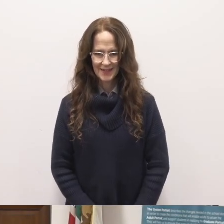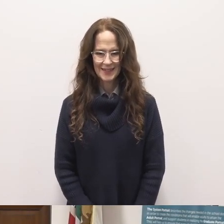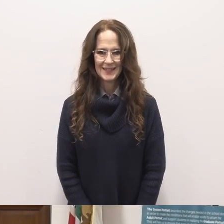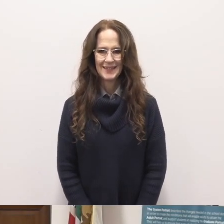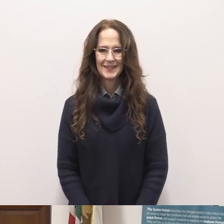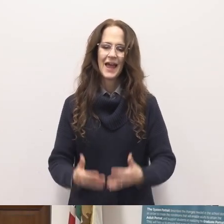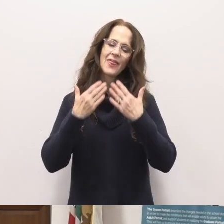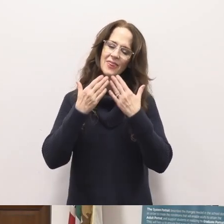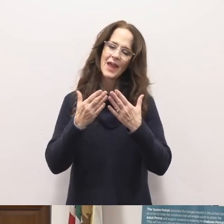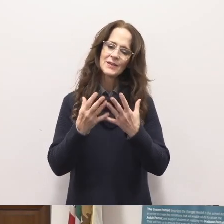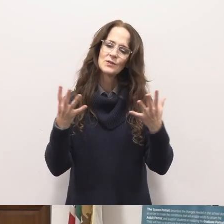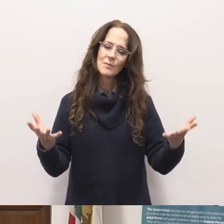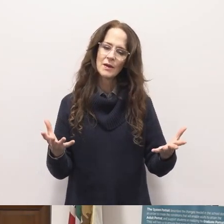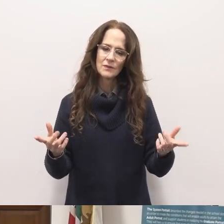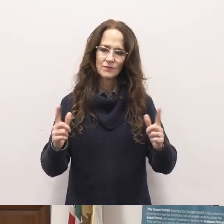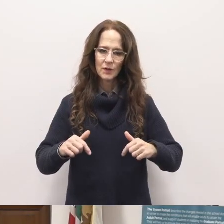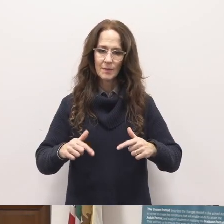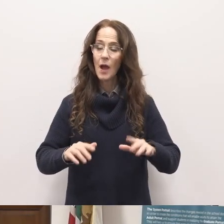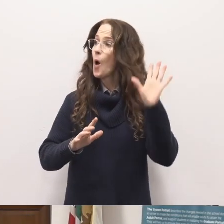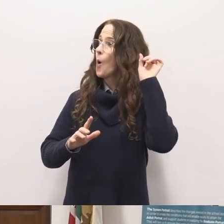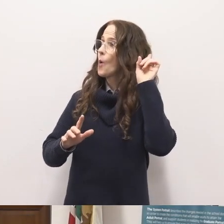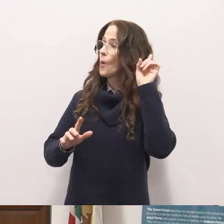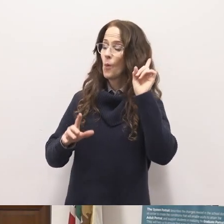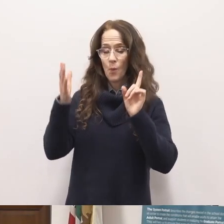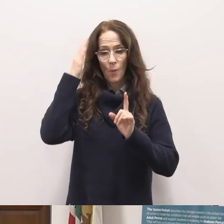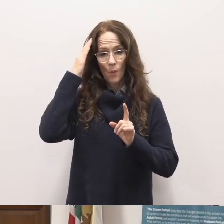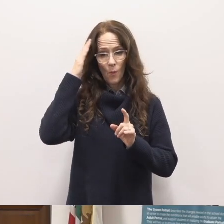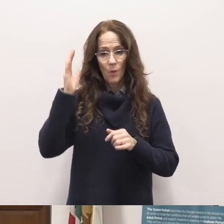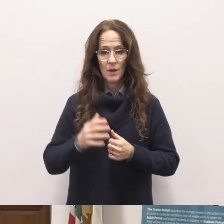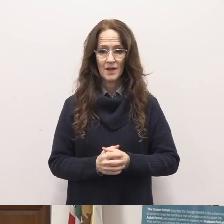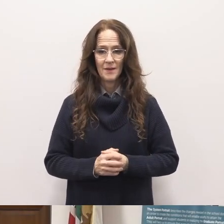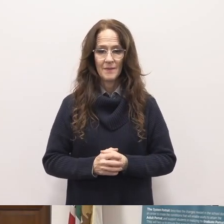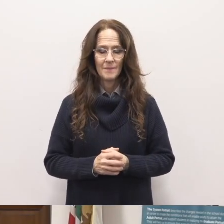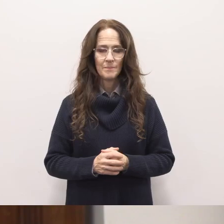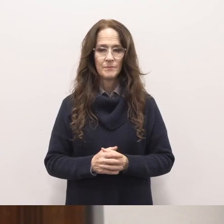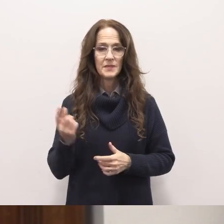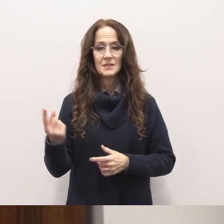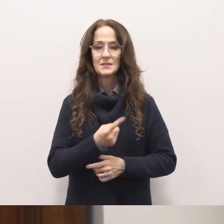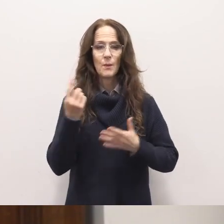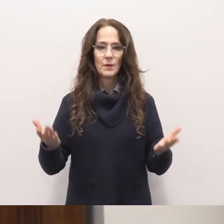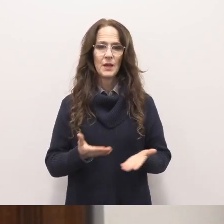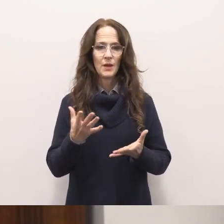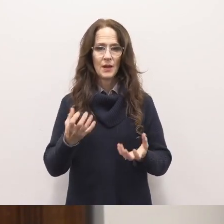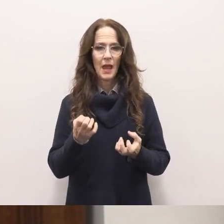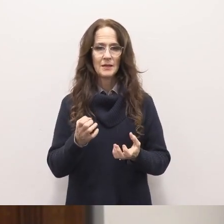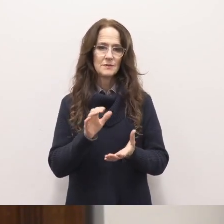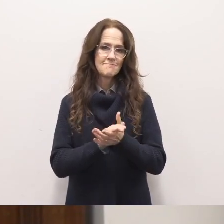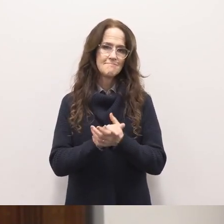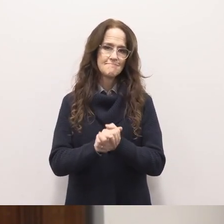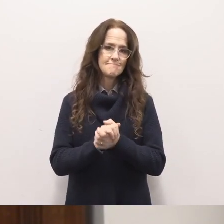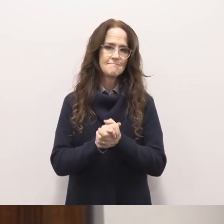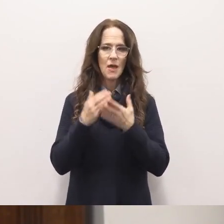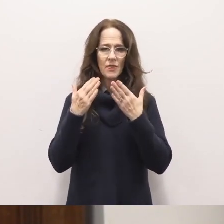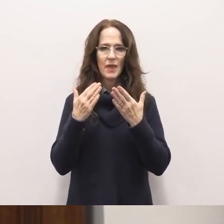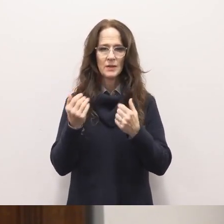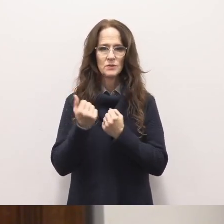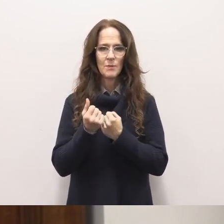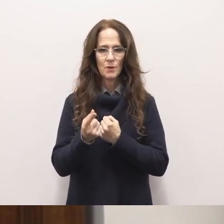Thank you so much for being here. Oh, I know. Is there somebody here that you'd like to acknowledge? Somebody who's here to support- Oh, my mom.